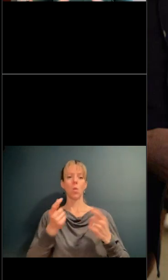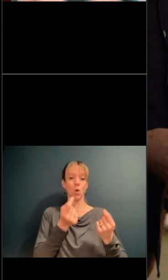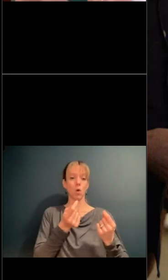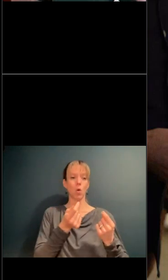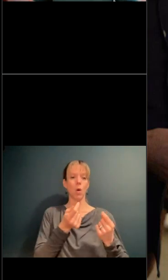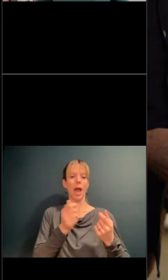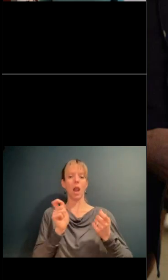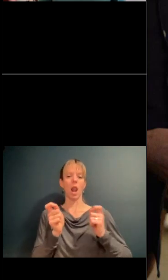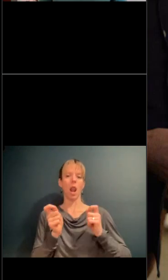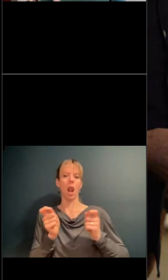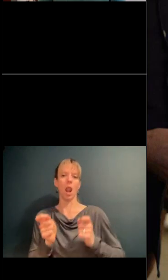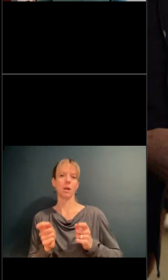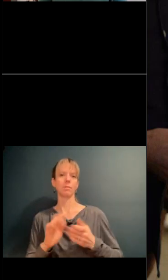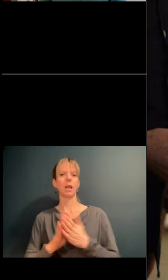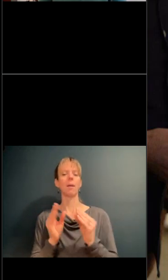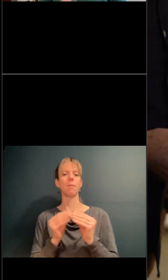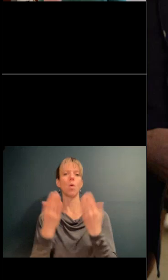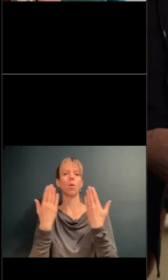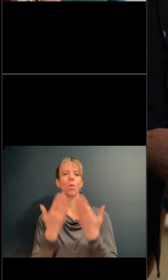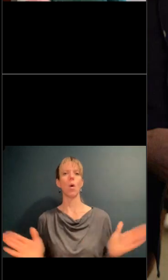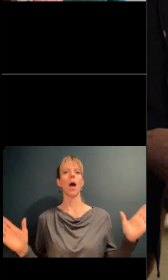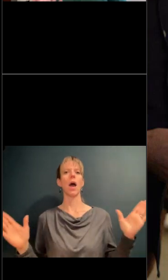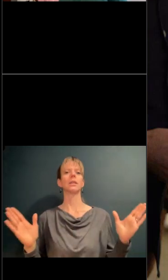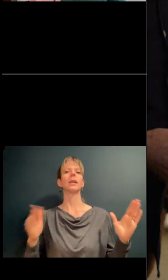to be more widely welcoming. When we are asking people